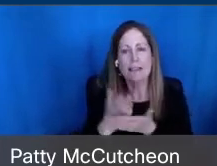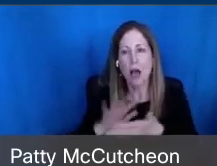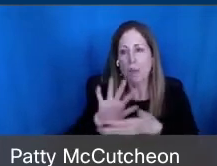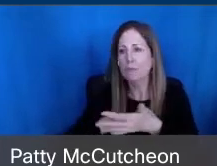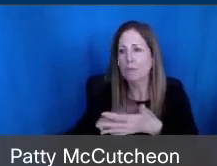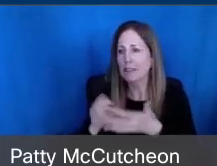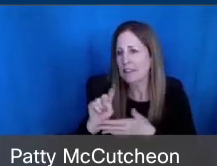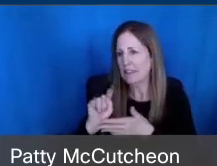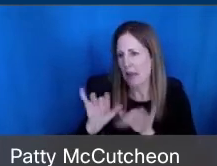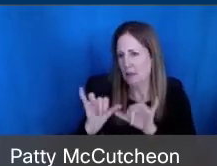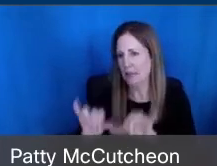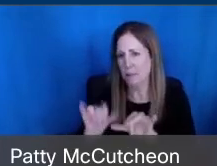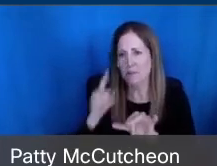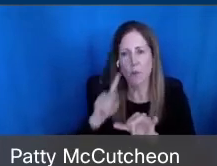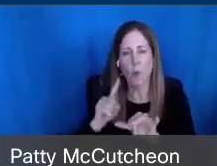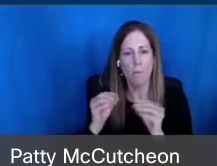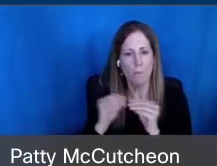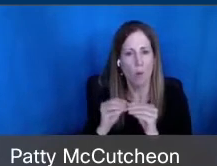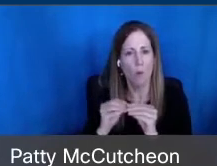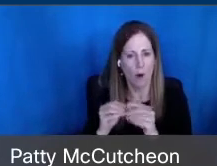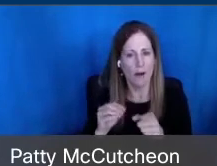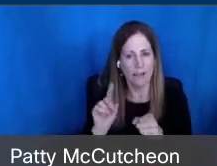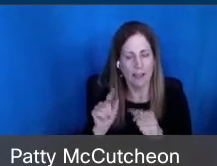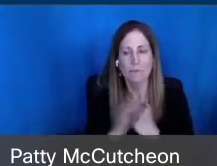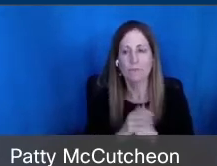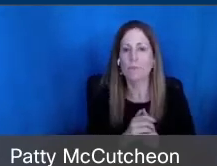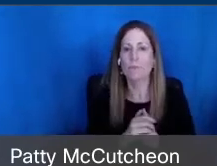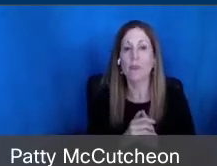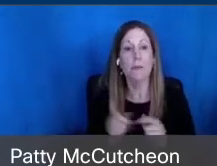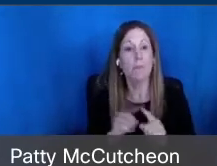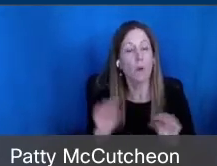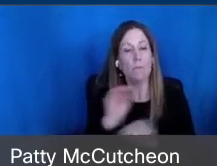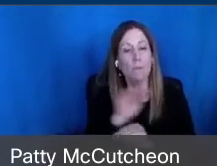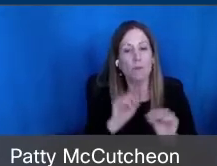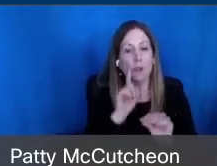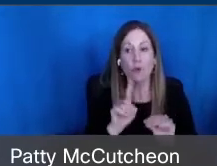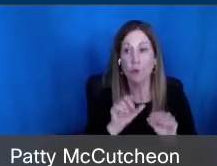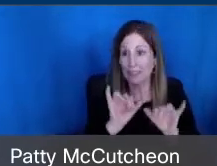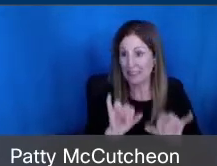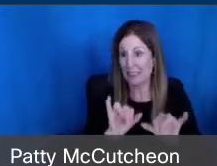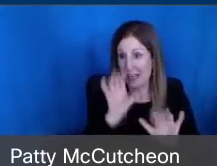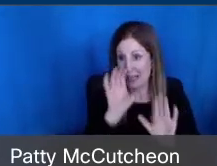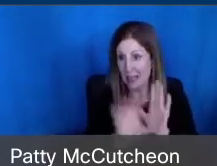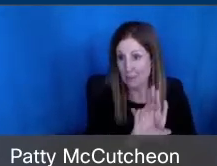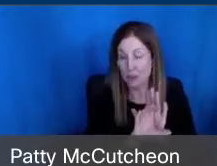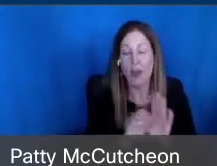but as we moved into other types of static visual images, and eventually into other kinds